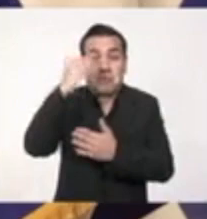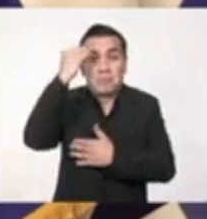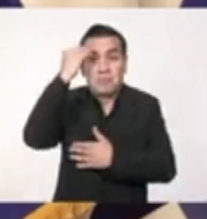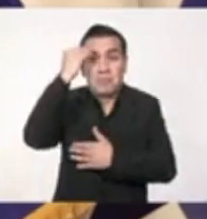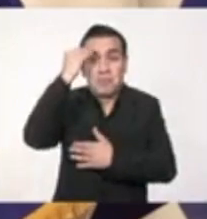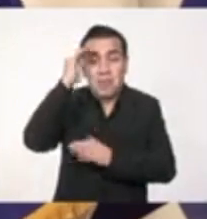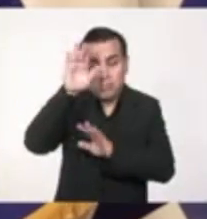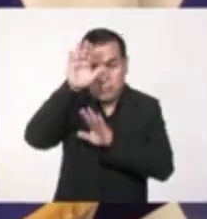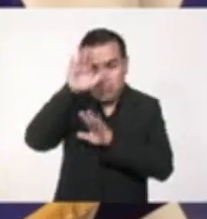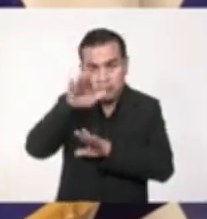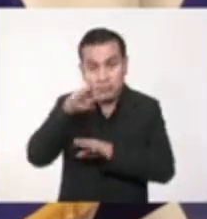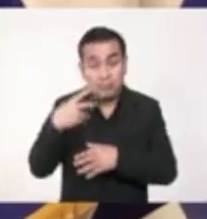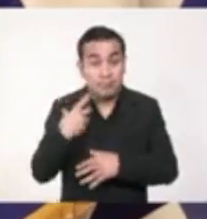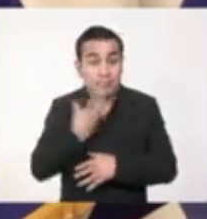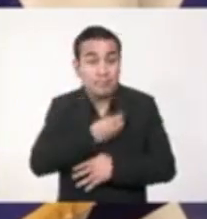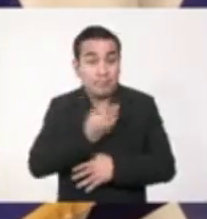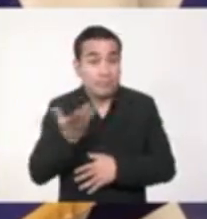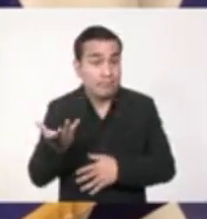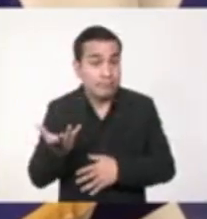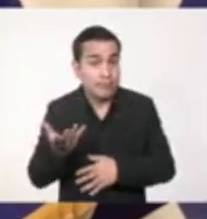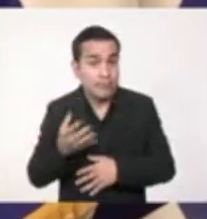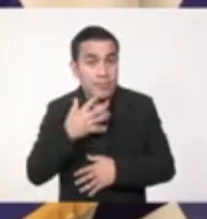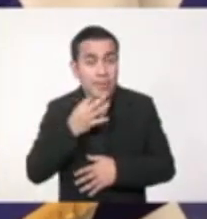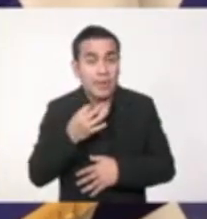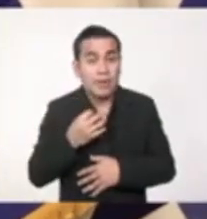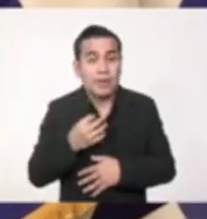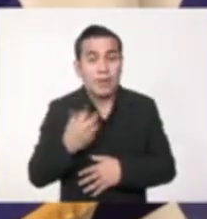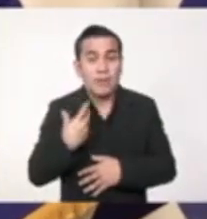nosotros pues. Hay países con reyes, nosotros no. El soberano